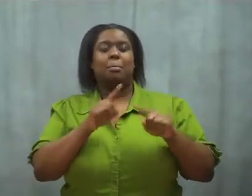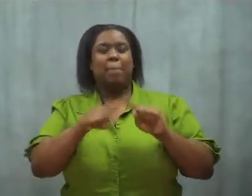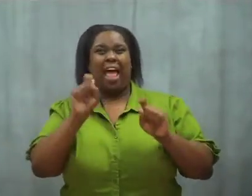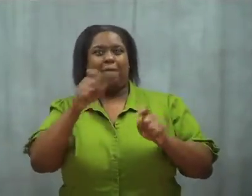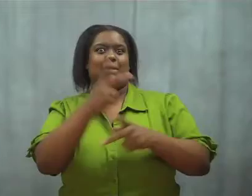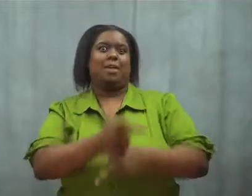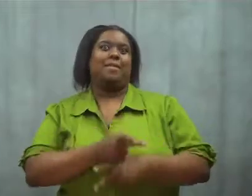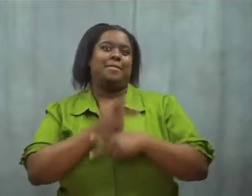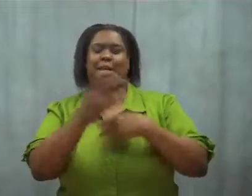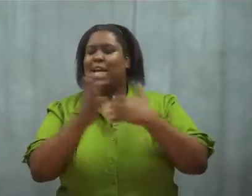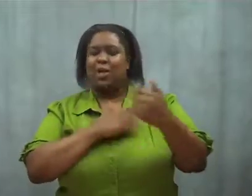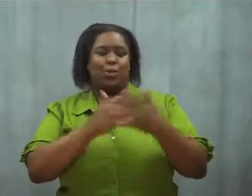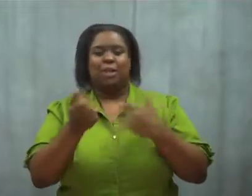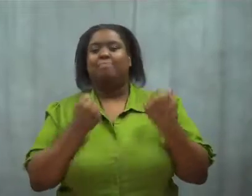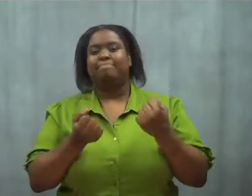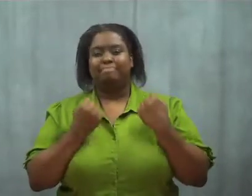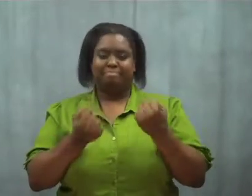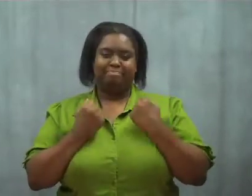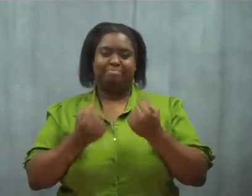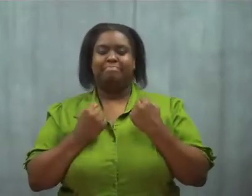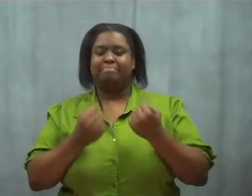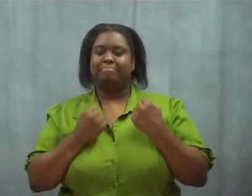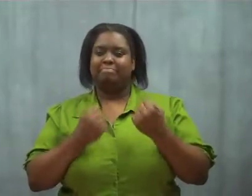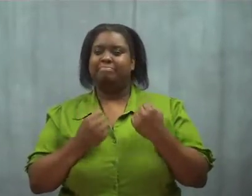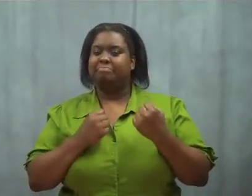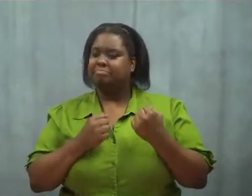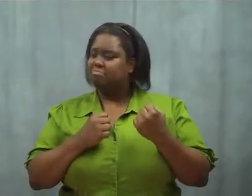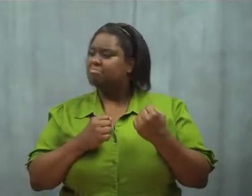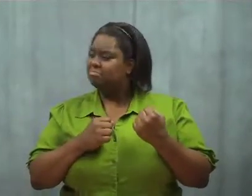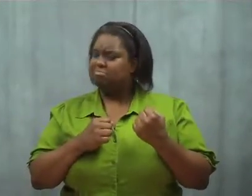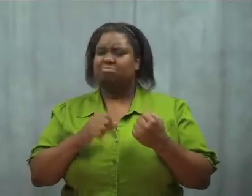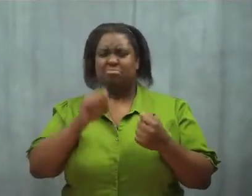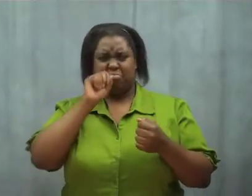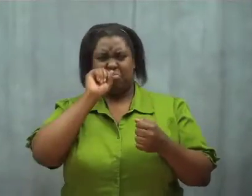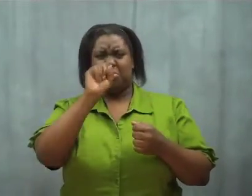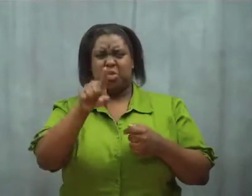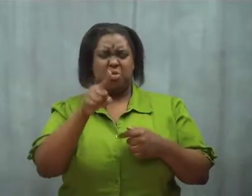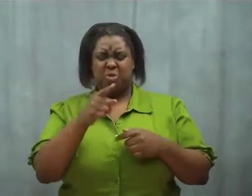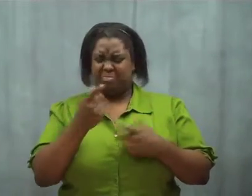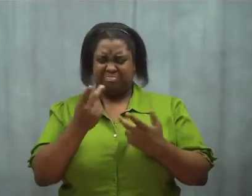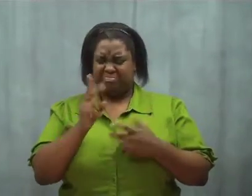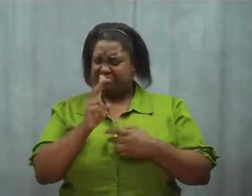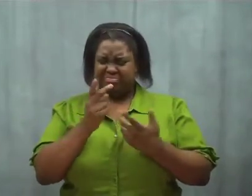We still had to careful as we drove.